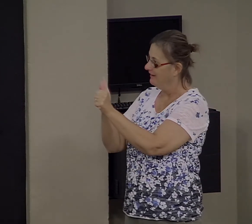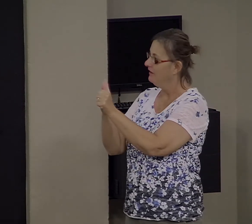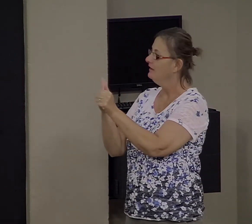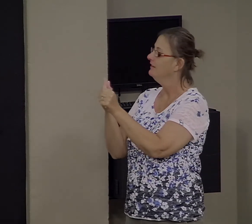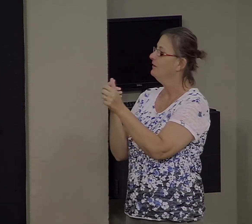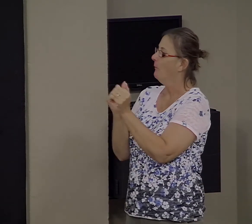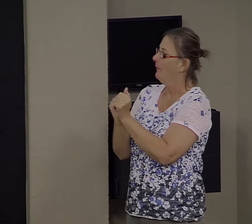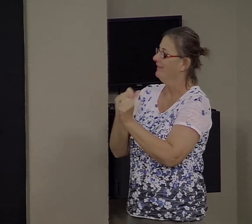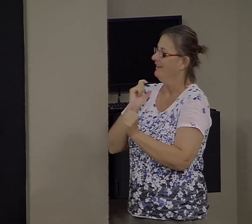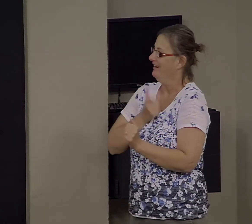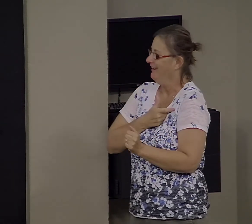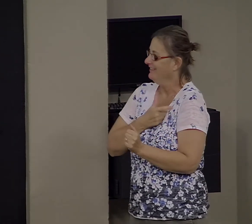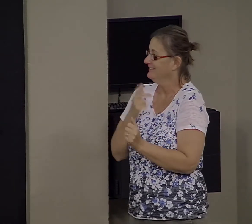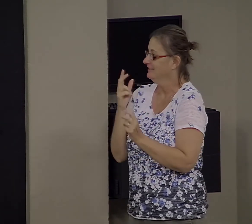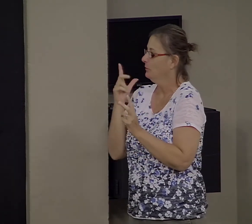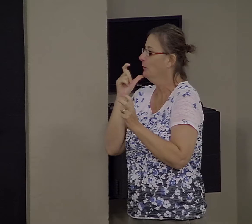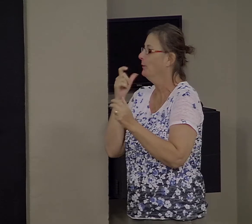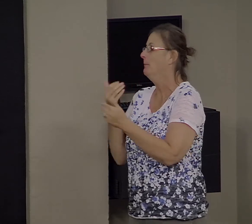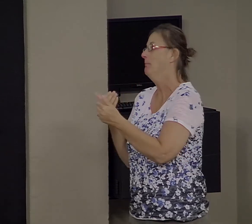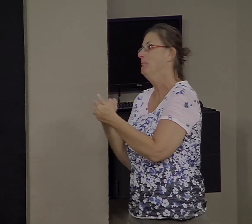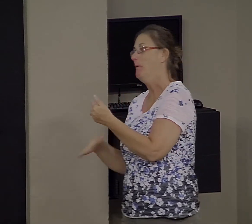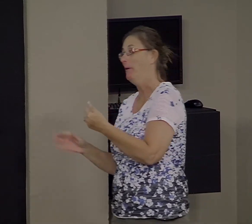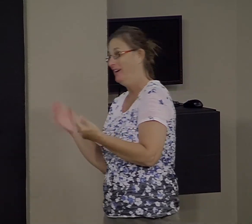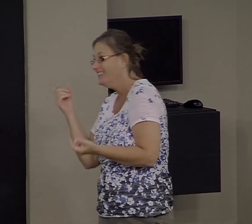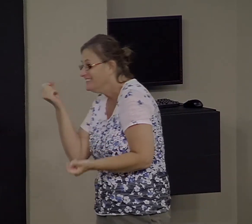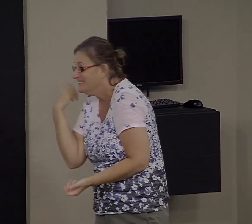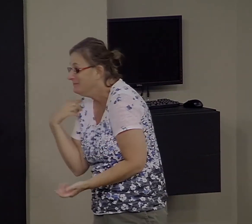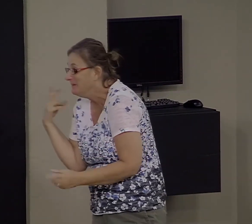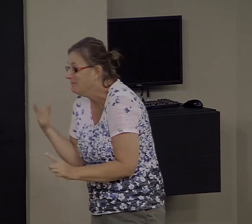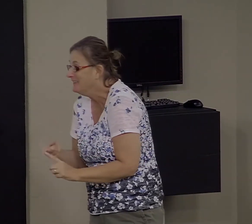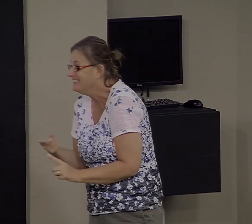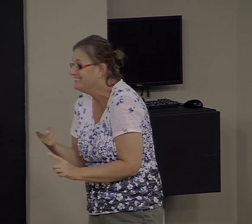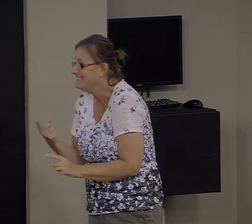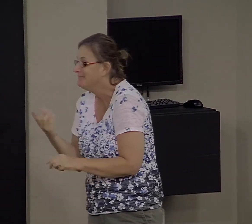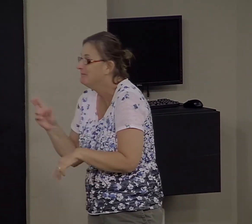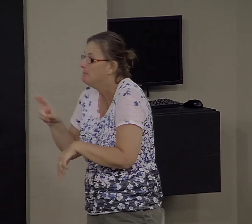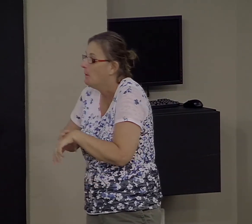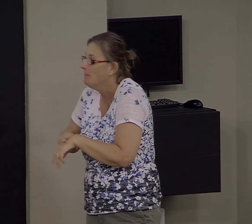My question is will she ever get caught up with those of us born and raised